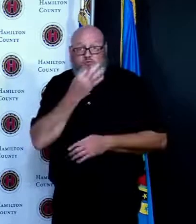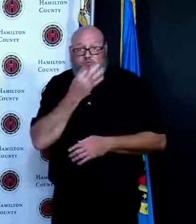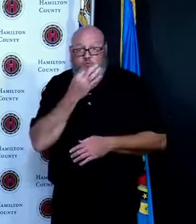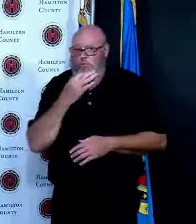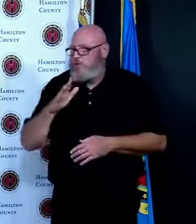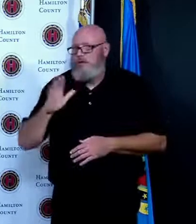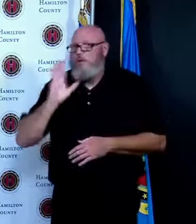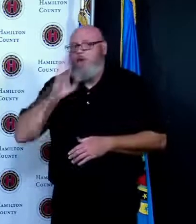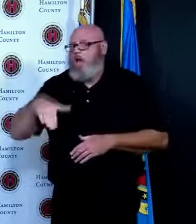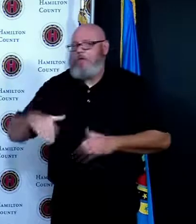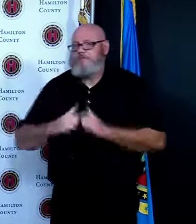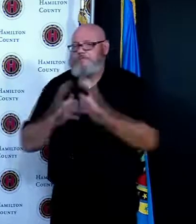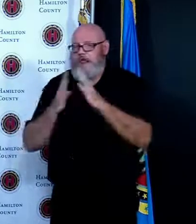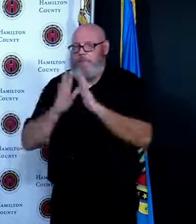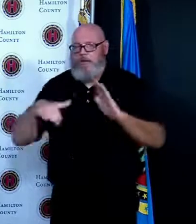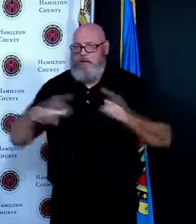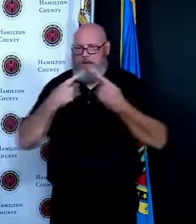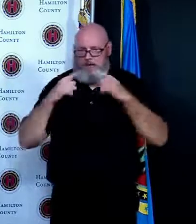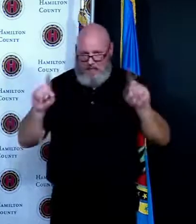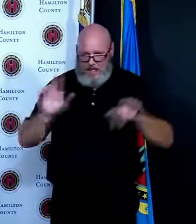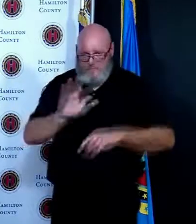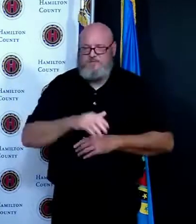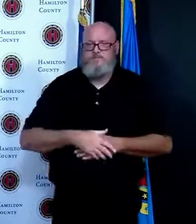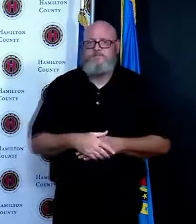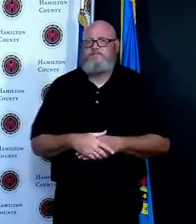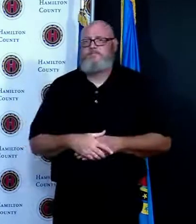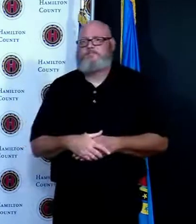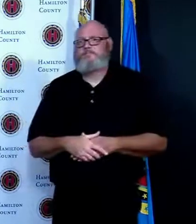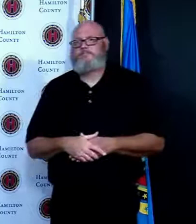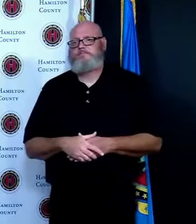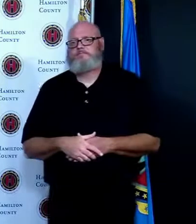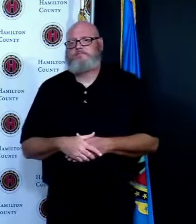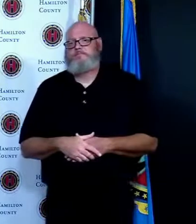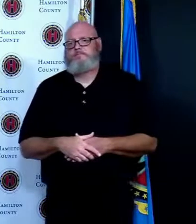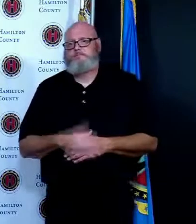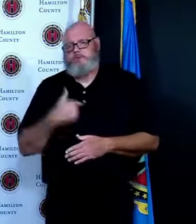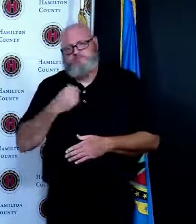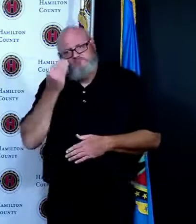so that is a lot I know sorry for the speed at which I went through that